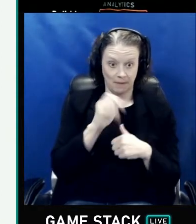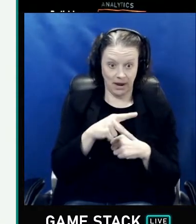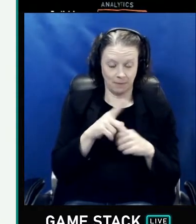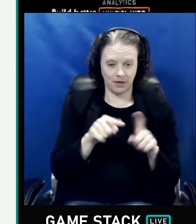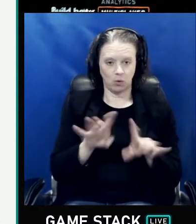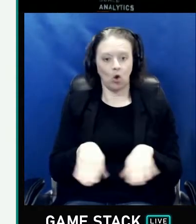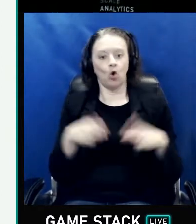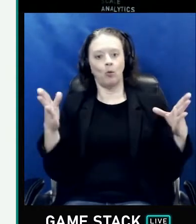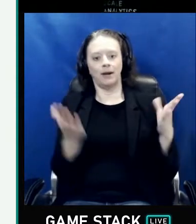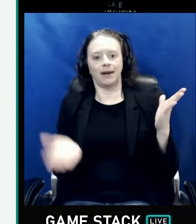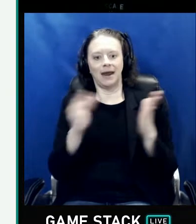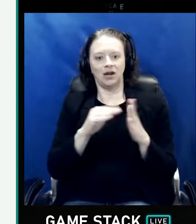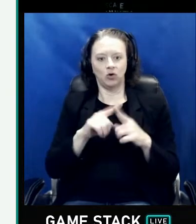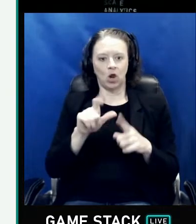none the wiser. I've picked my map.